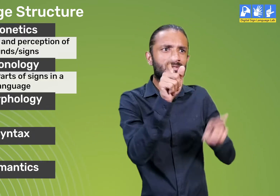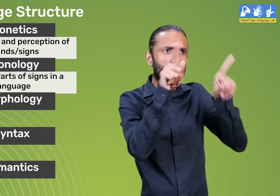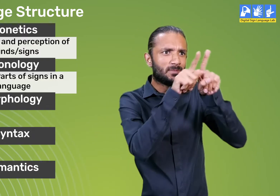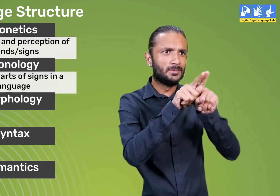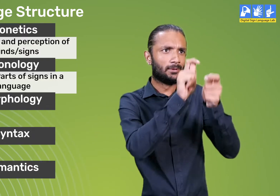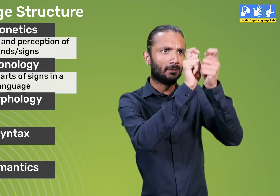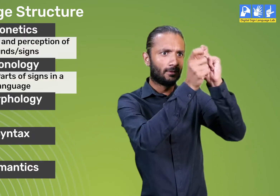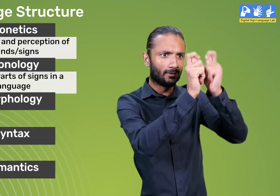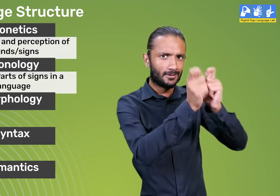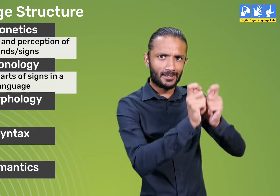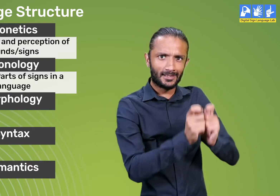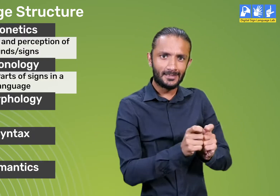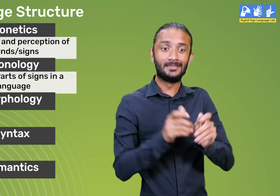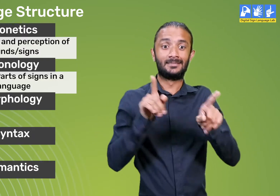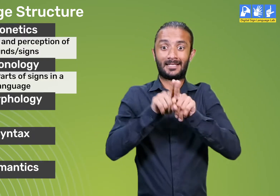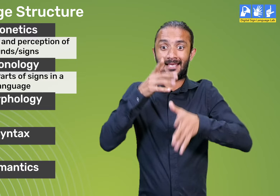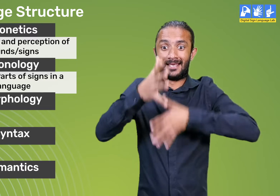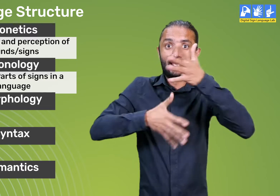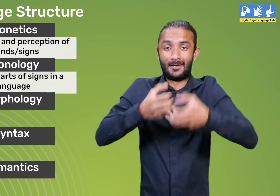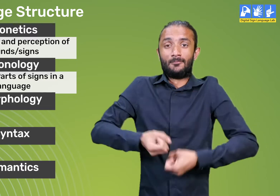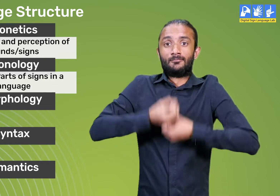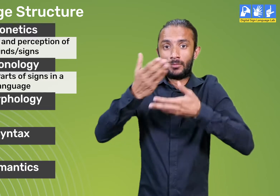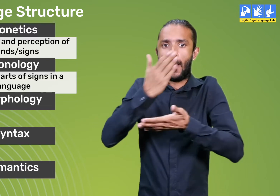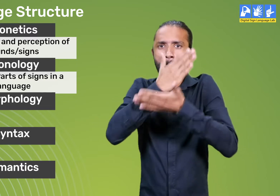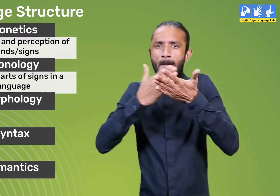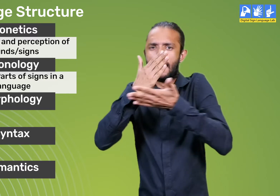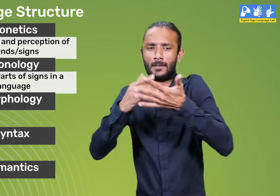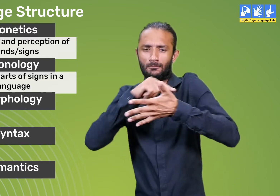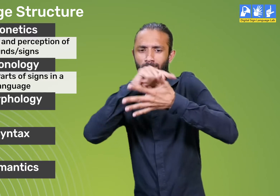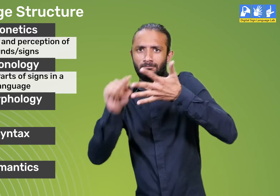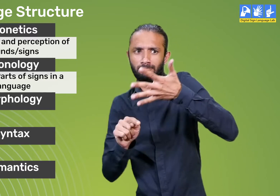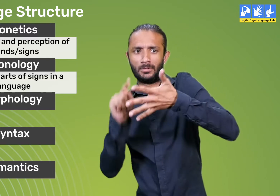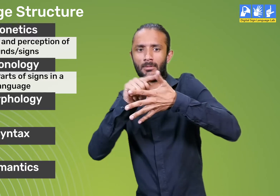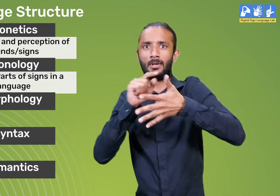it also involves the parameters of sign language ,